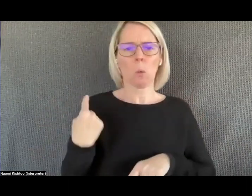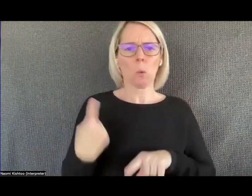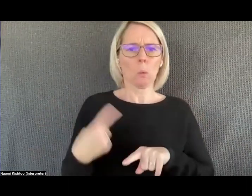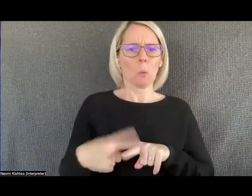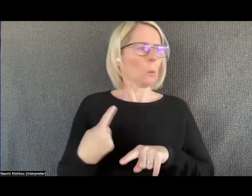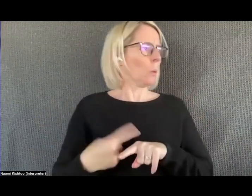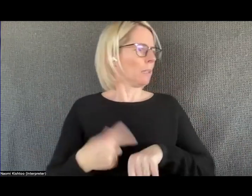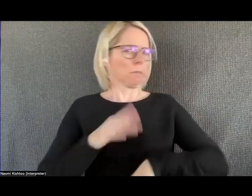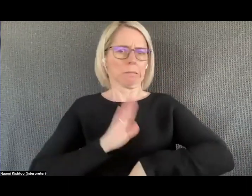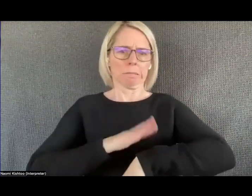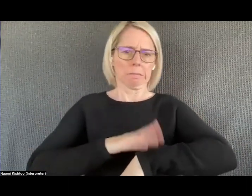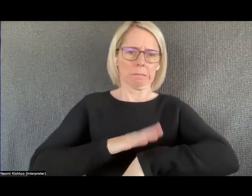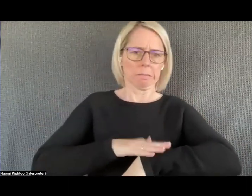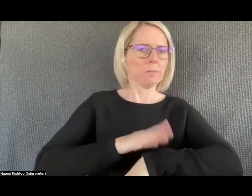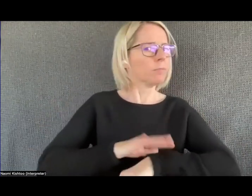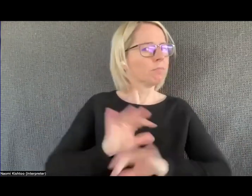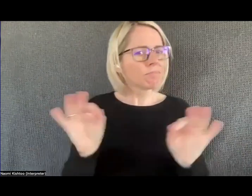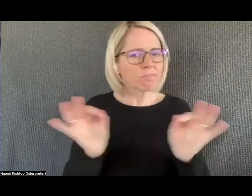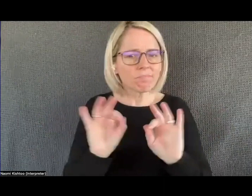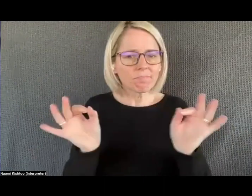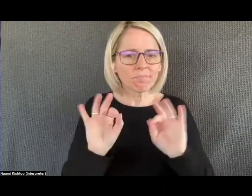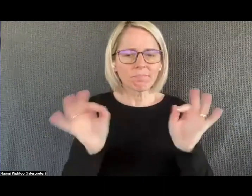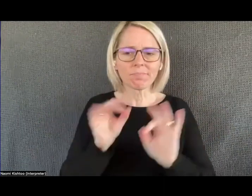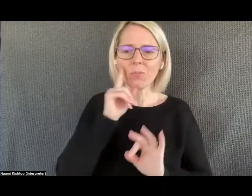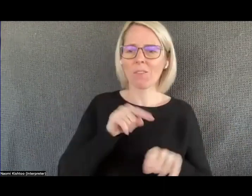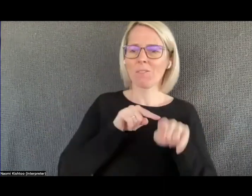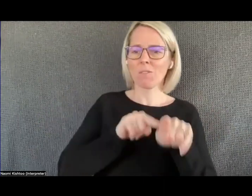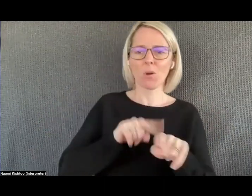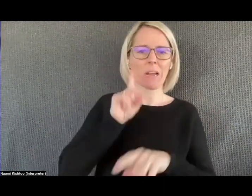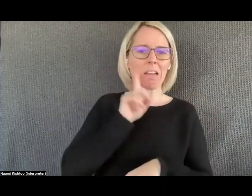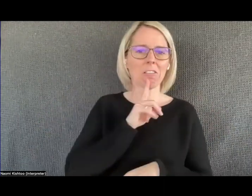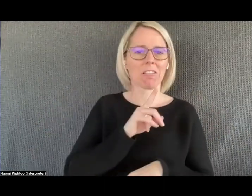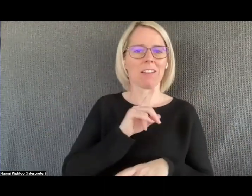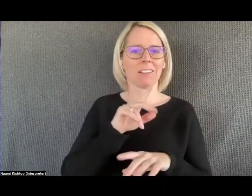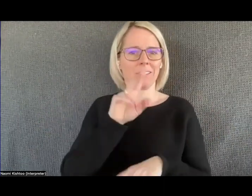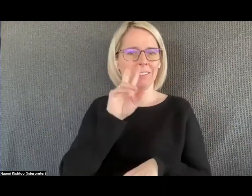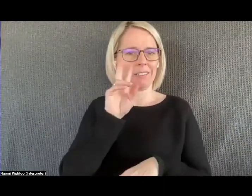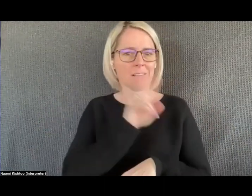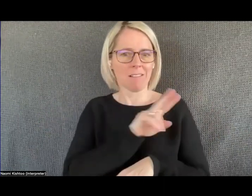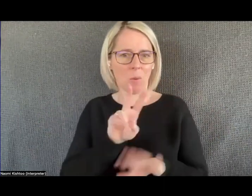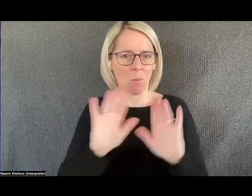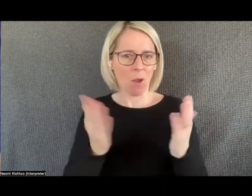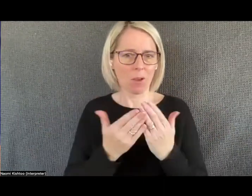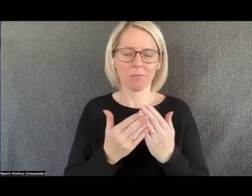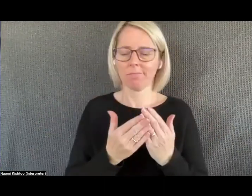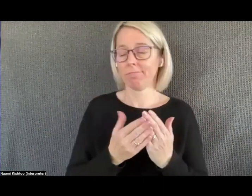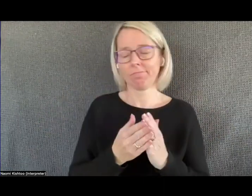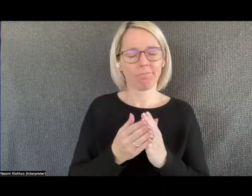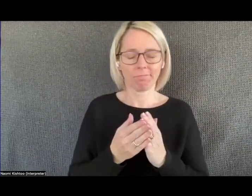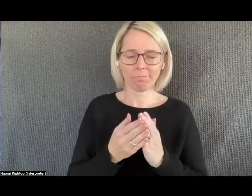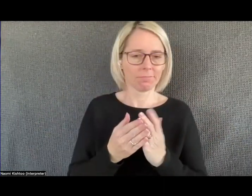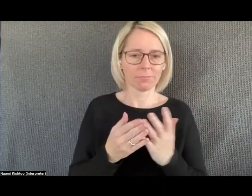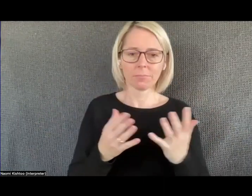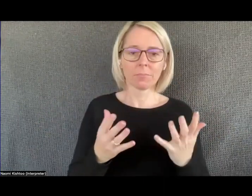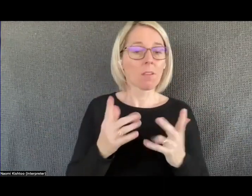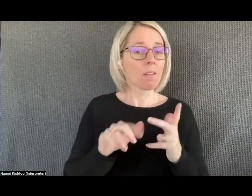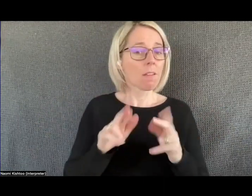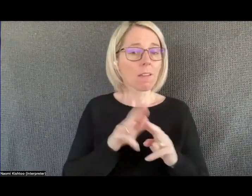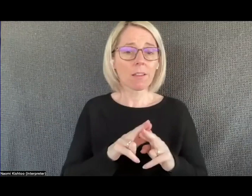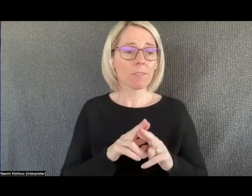a hearing and sighted time scale, and if it takes six months to learn a peeling action,